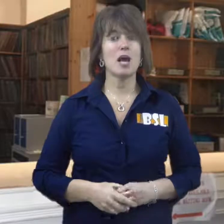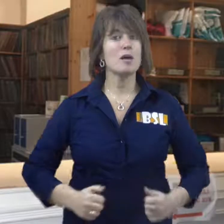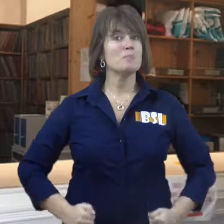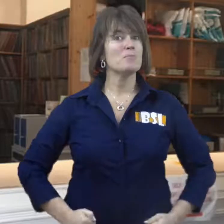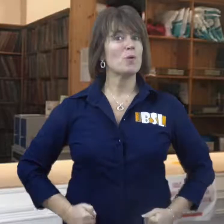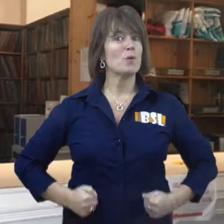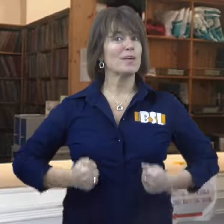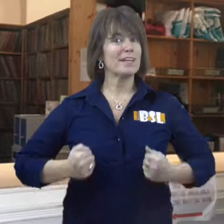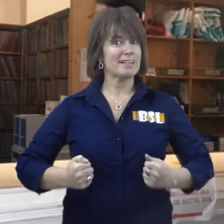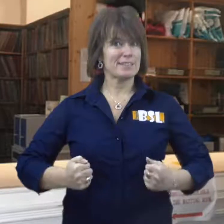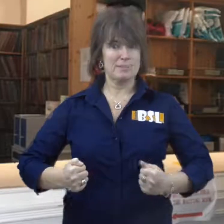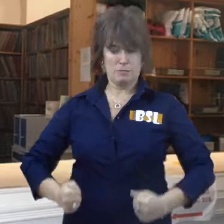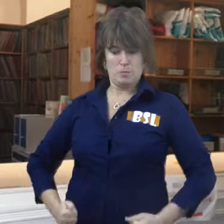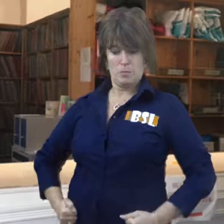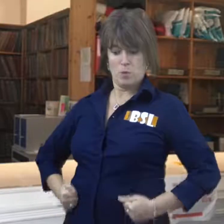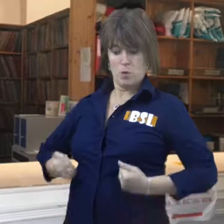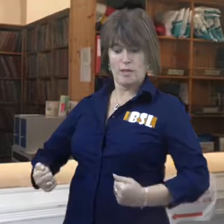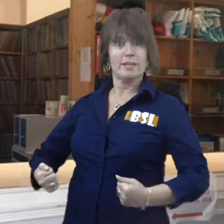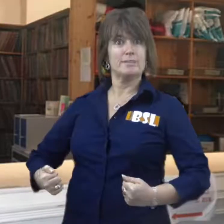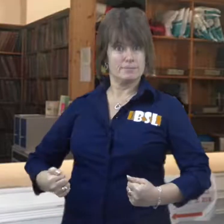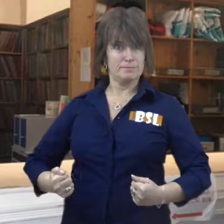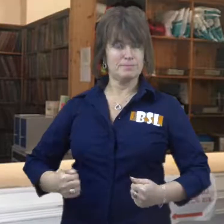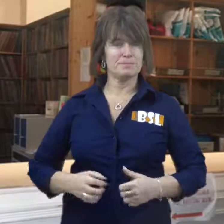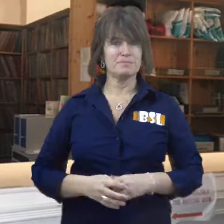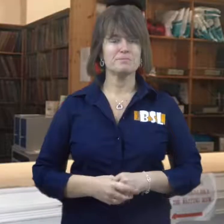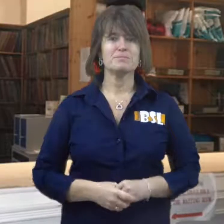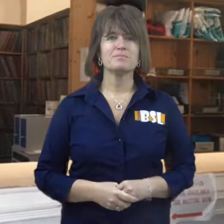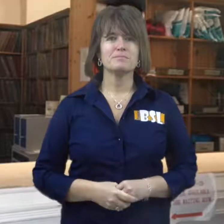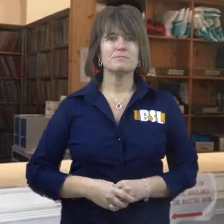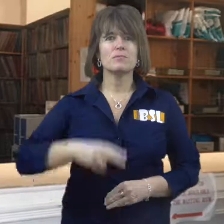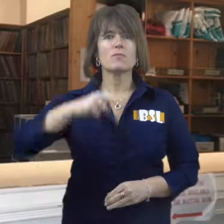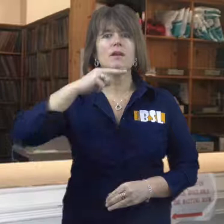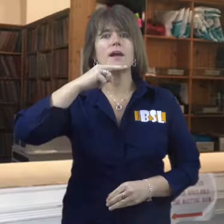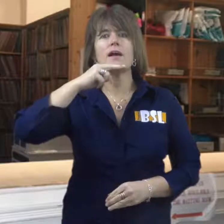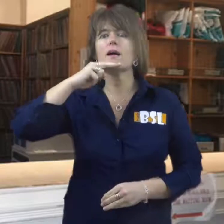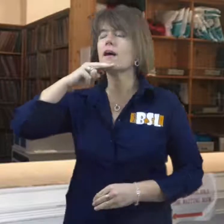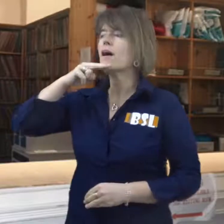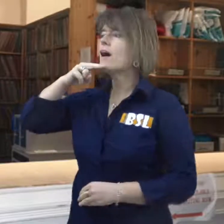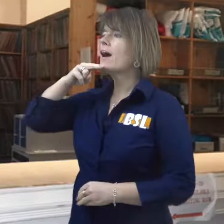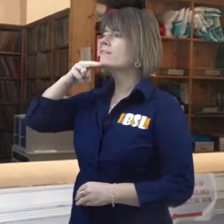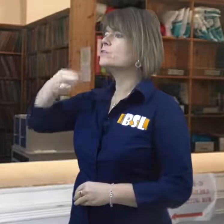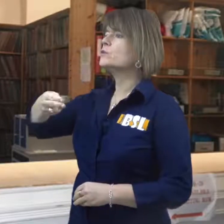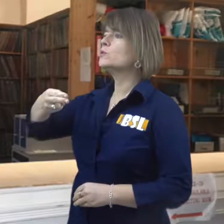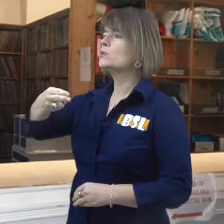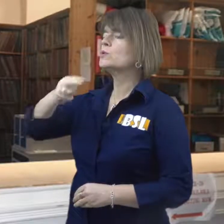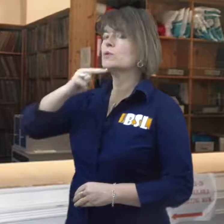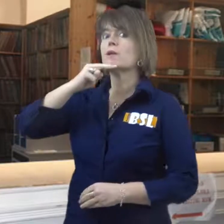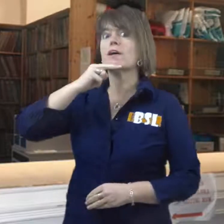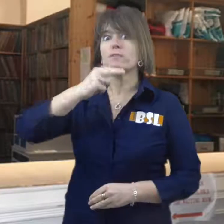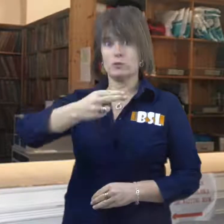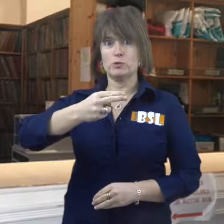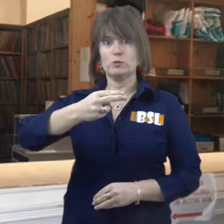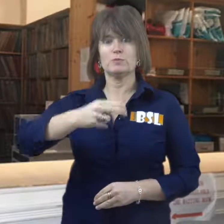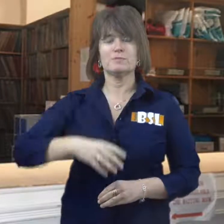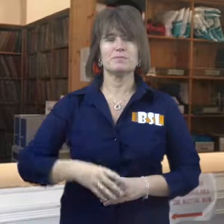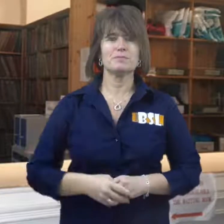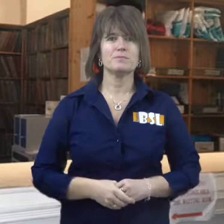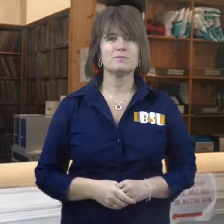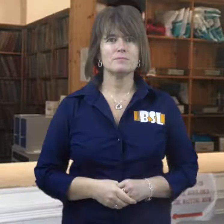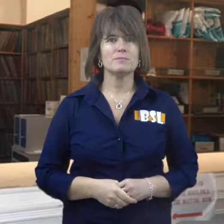Morning Afternoon